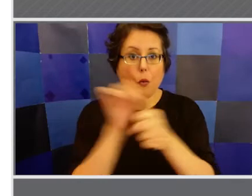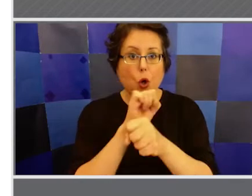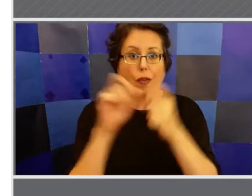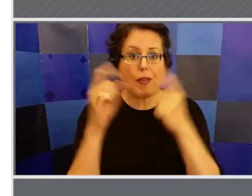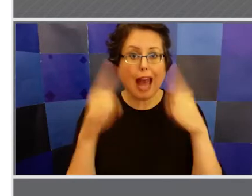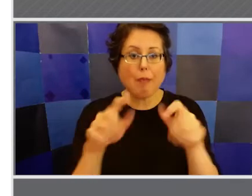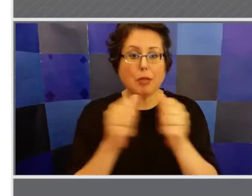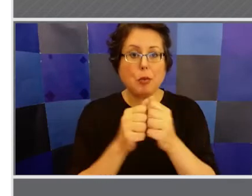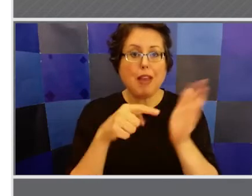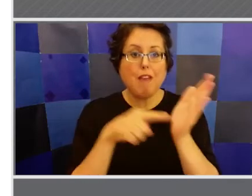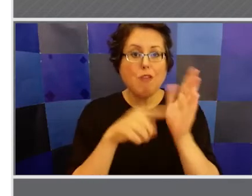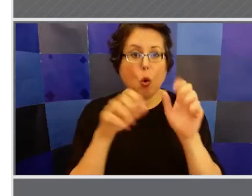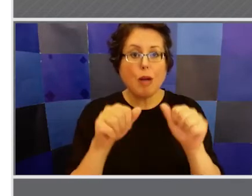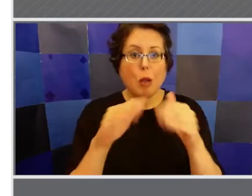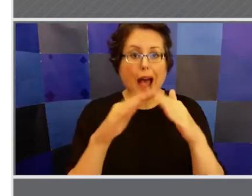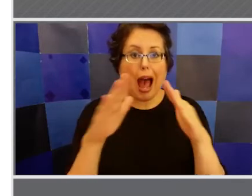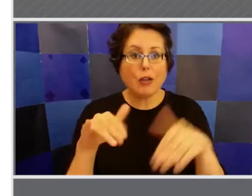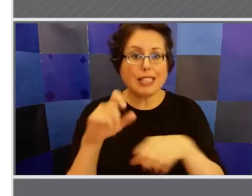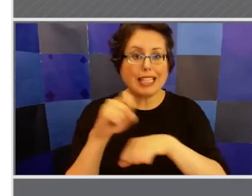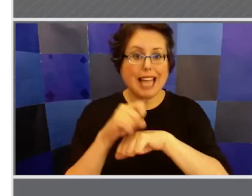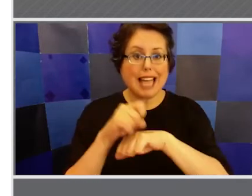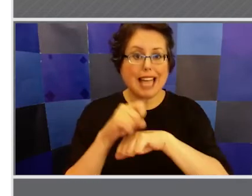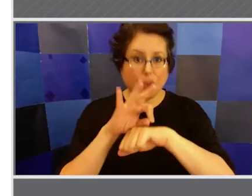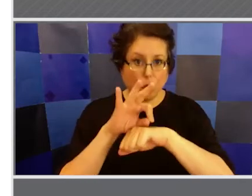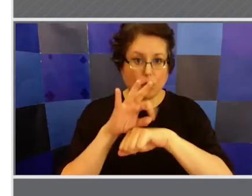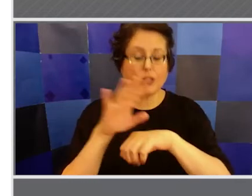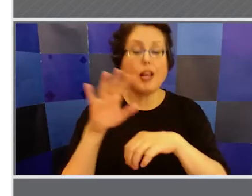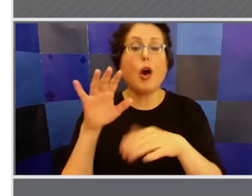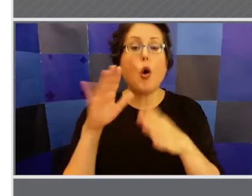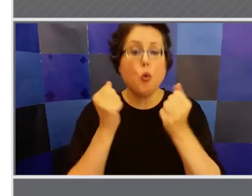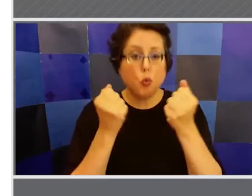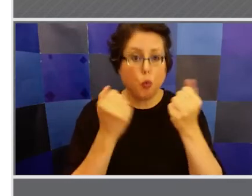Force recommendations of that, including the development,